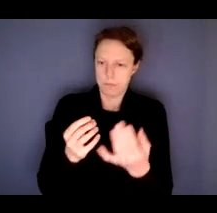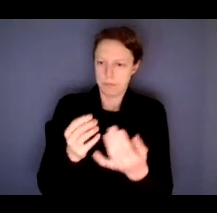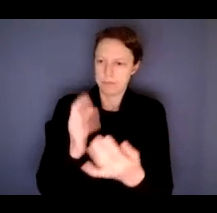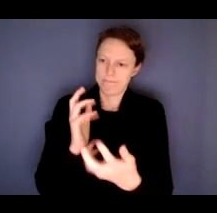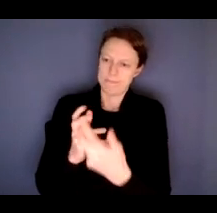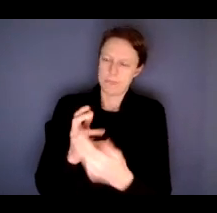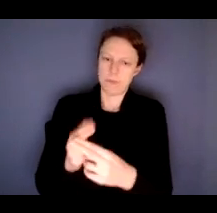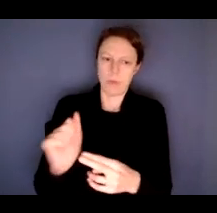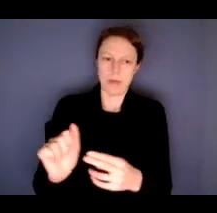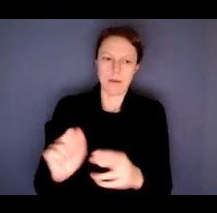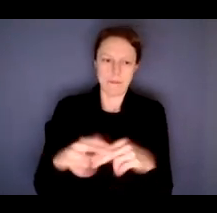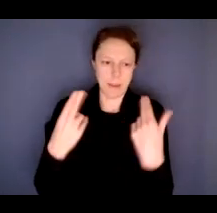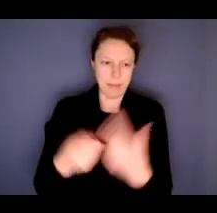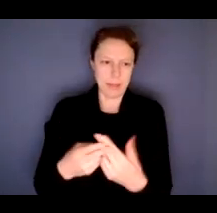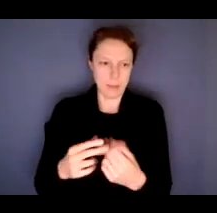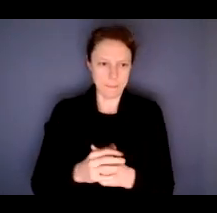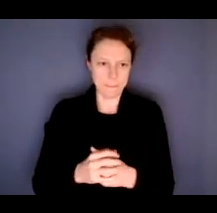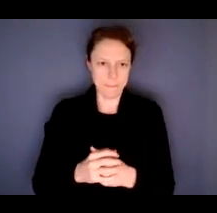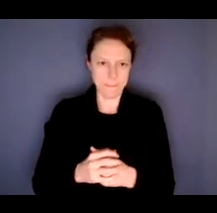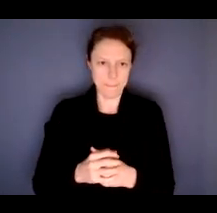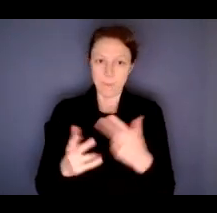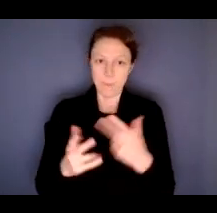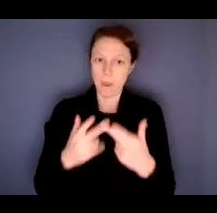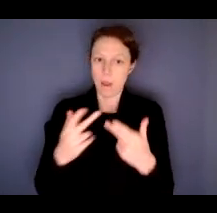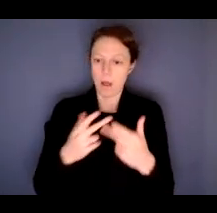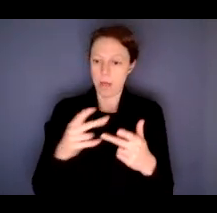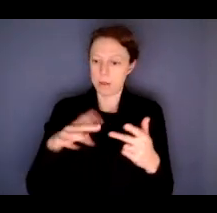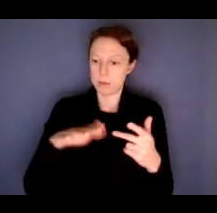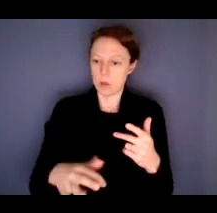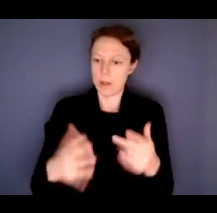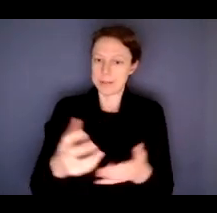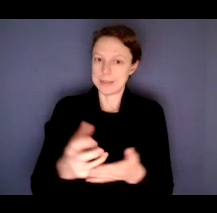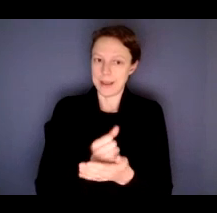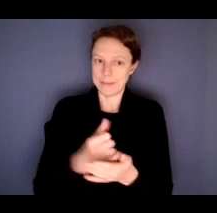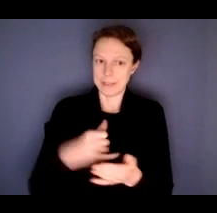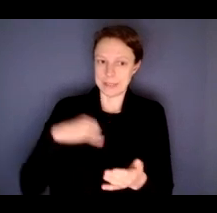Now, the other child safety staff that you will see in a service centre is the Senior